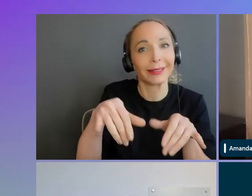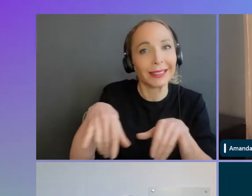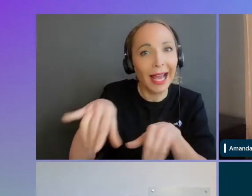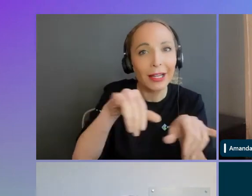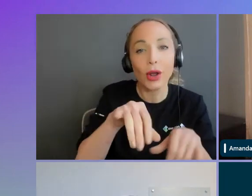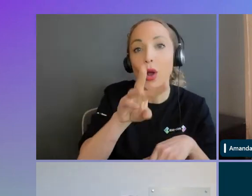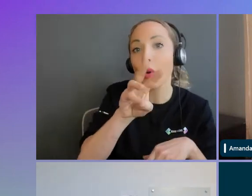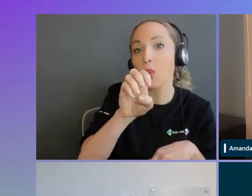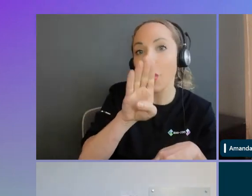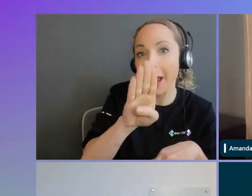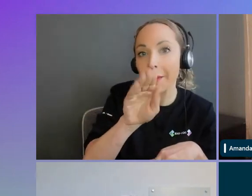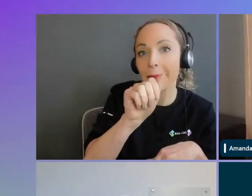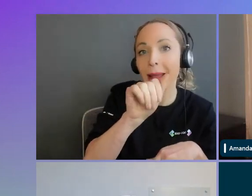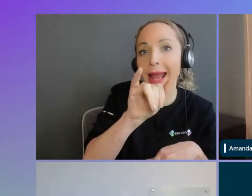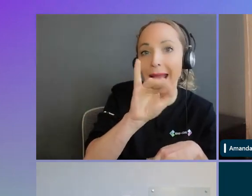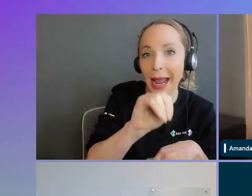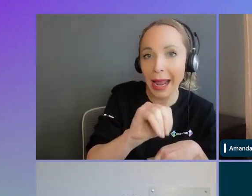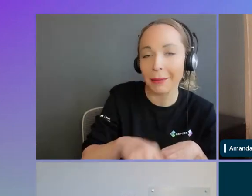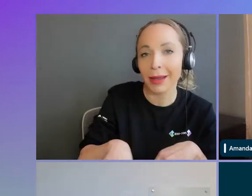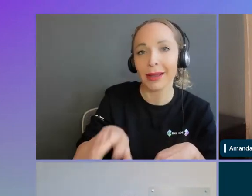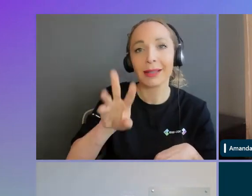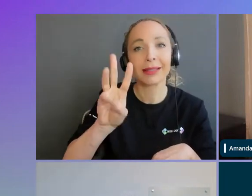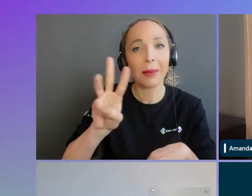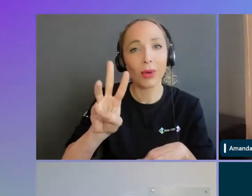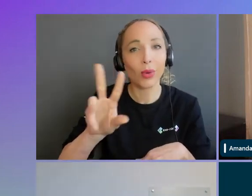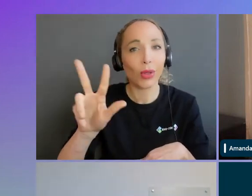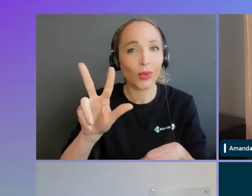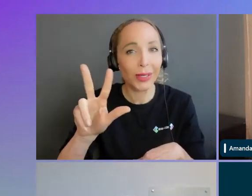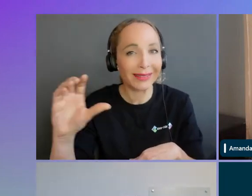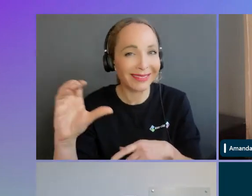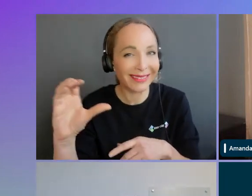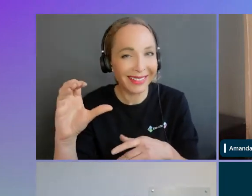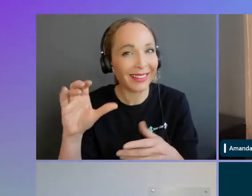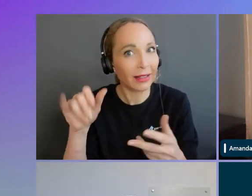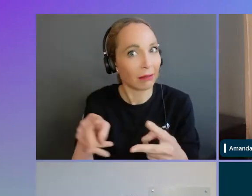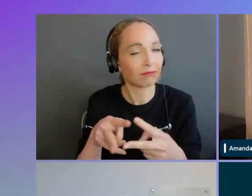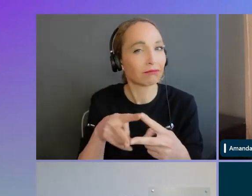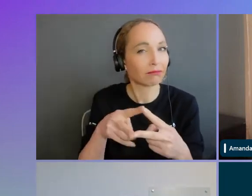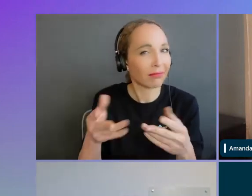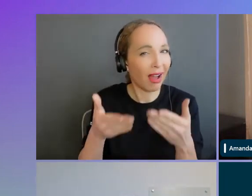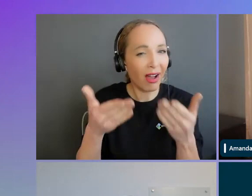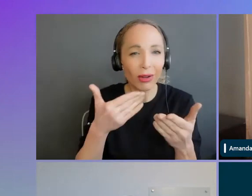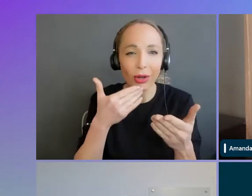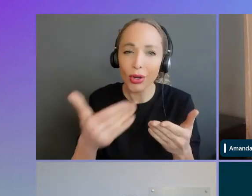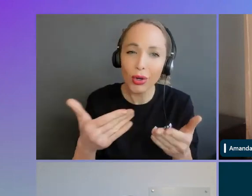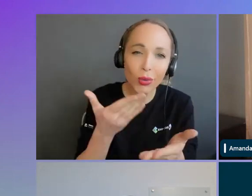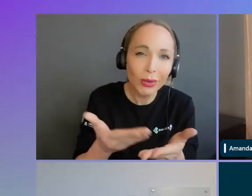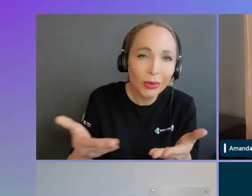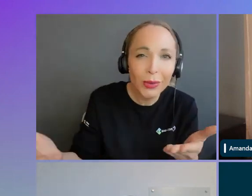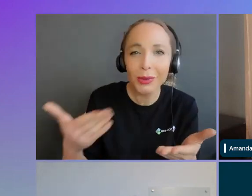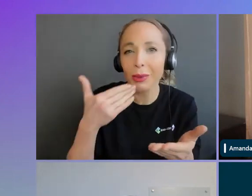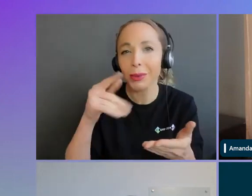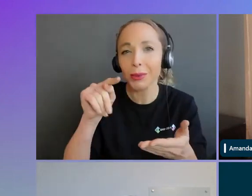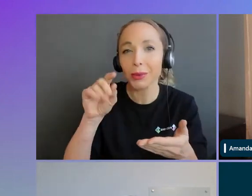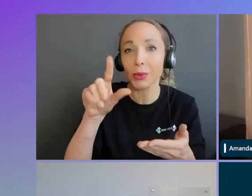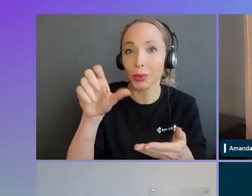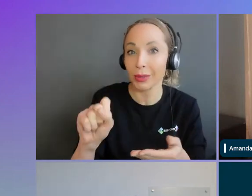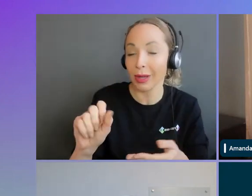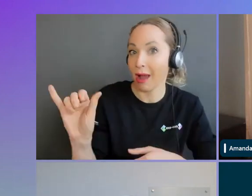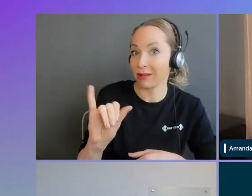initiative, they offer just valuable resources and tools. But additionally, DCU offers courses to, I believe, tech